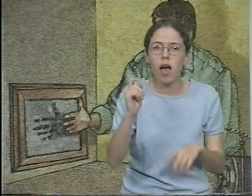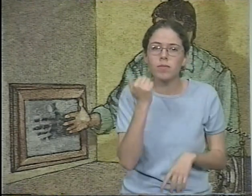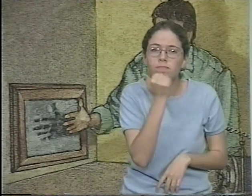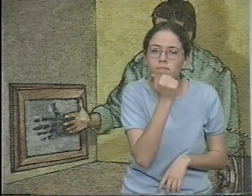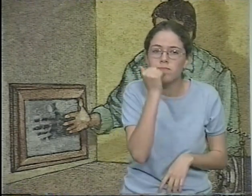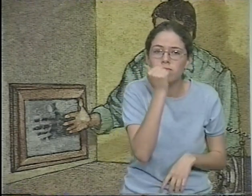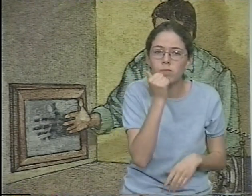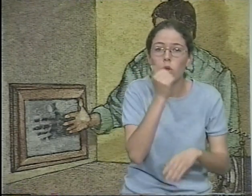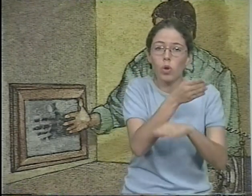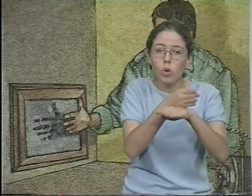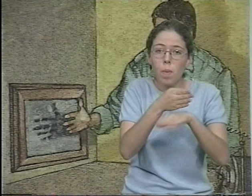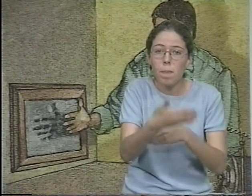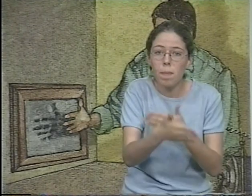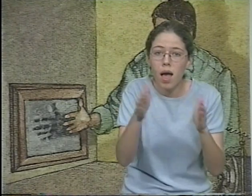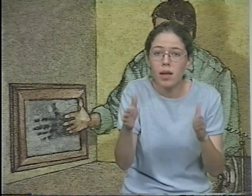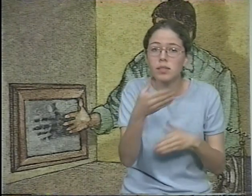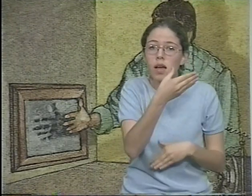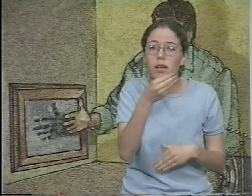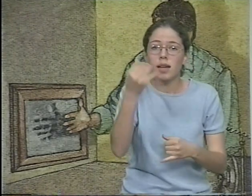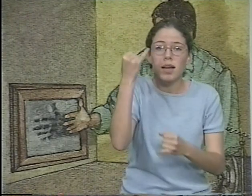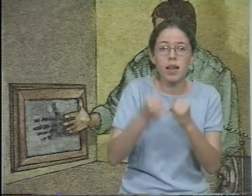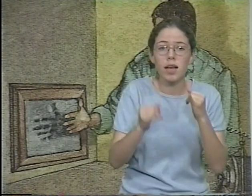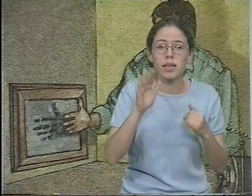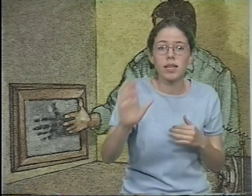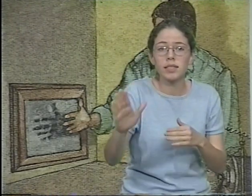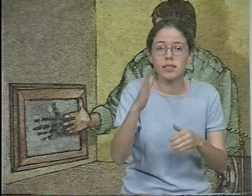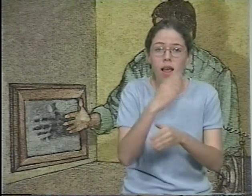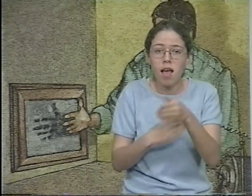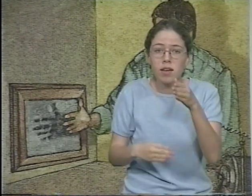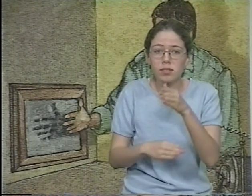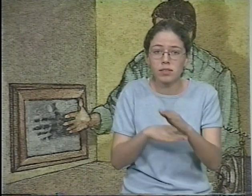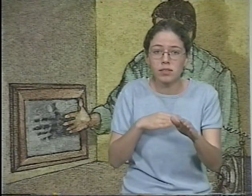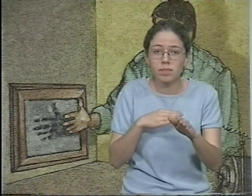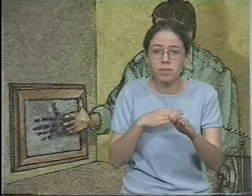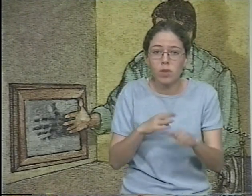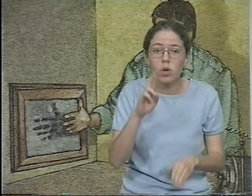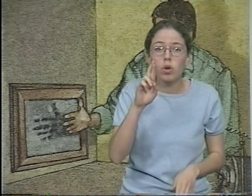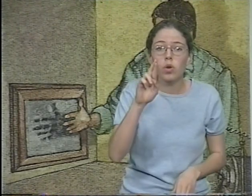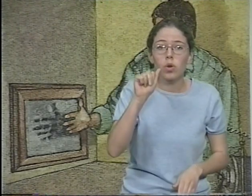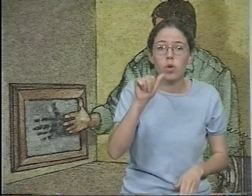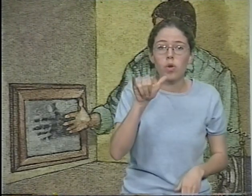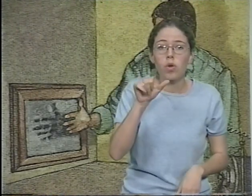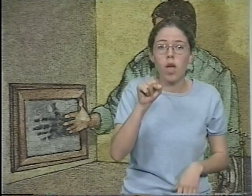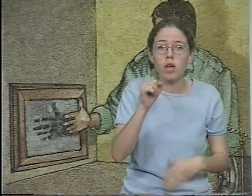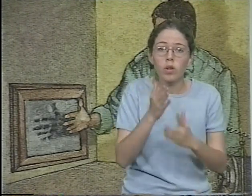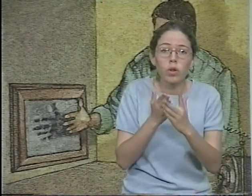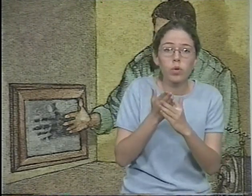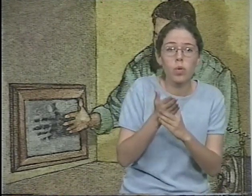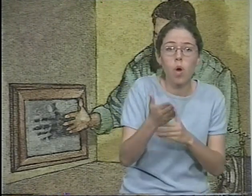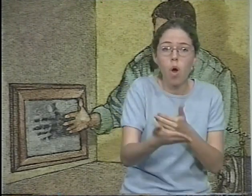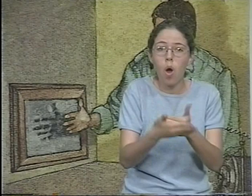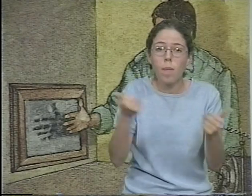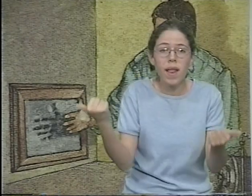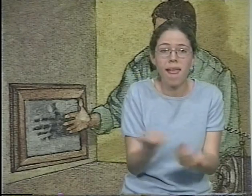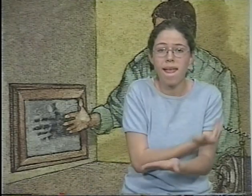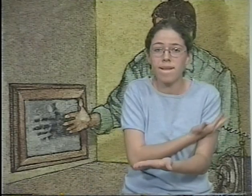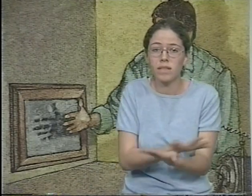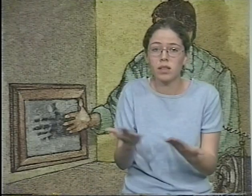He placed a book between the tube and the paper. The glow persisted. What would block the glow? He wondered.